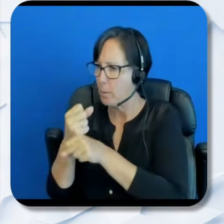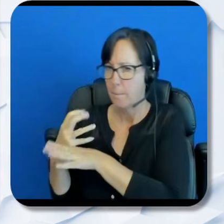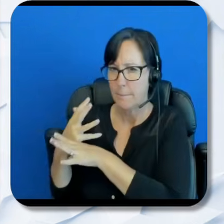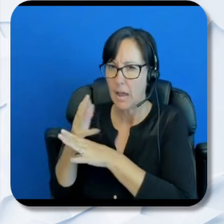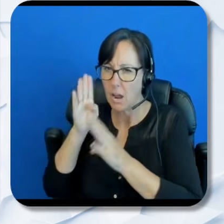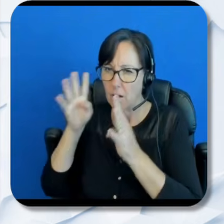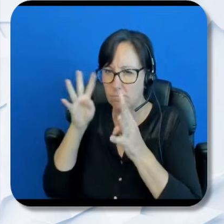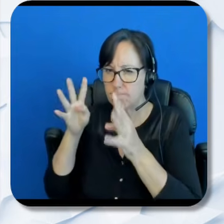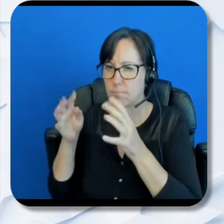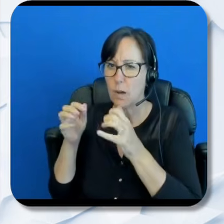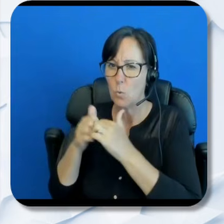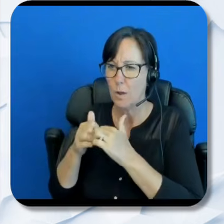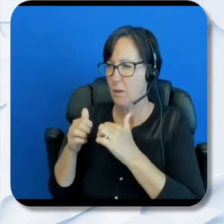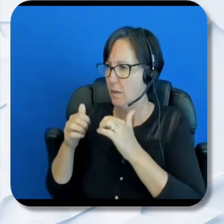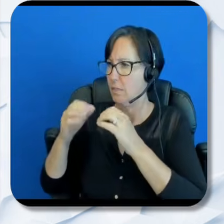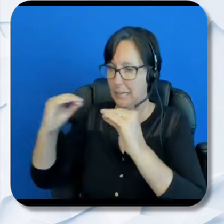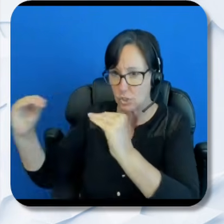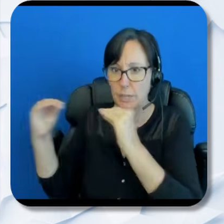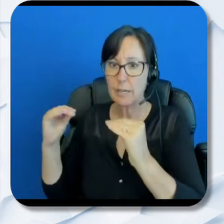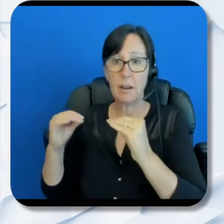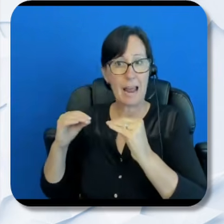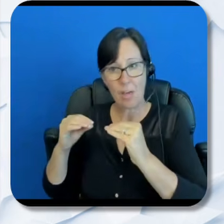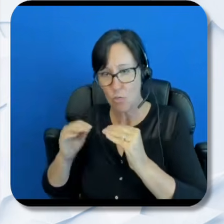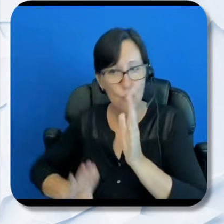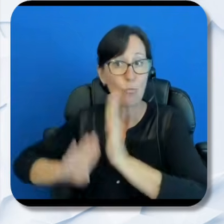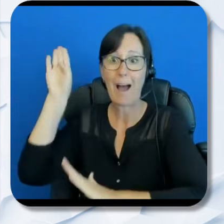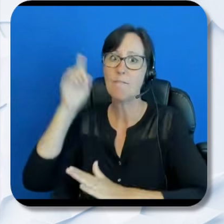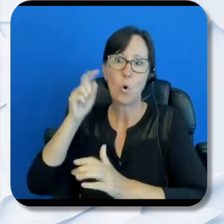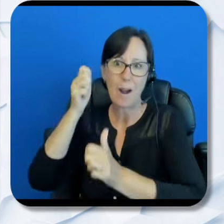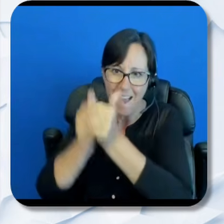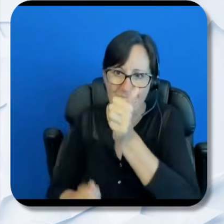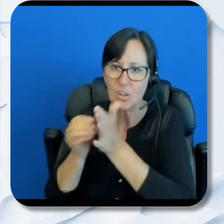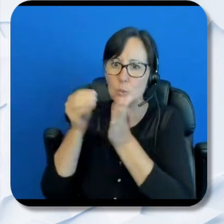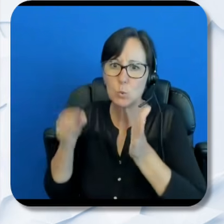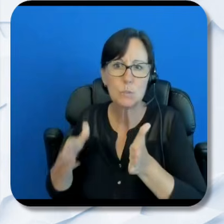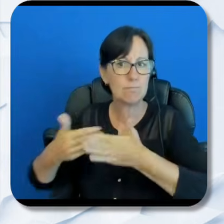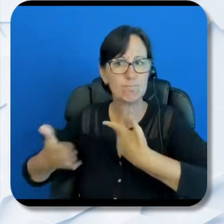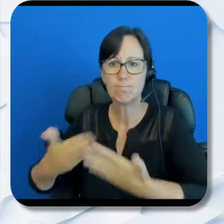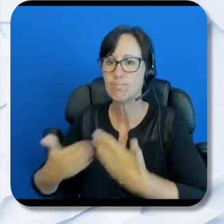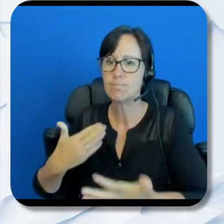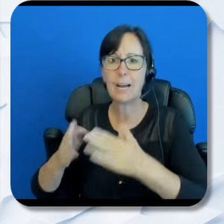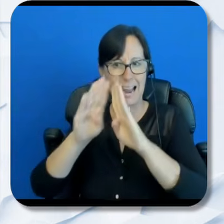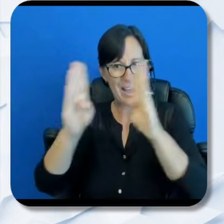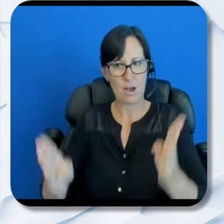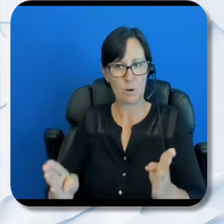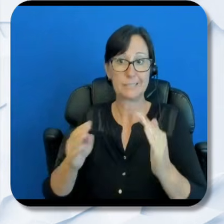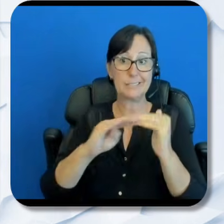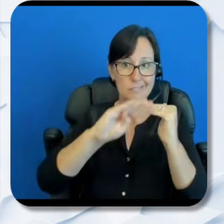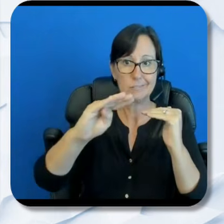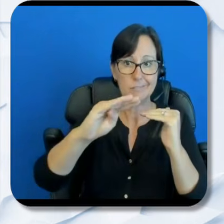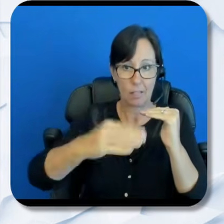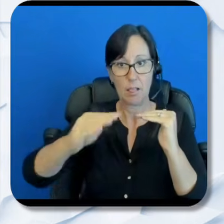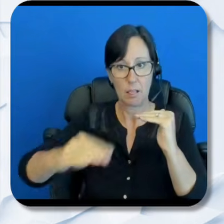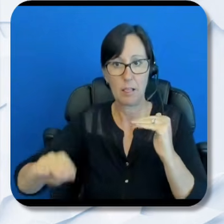equitably thriving for every student, despite their housing stability or instability?